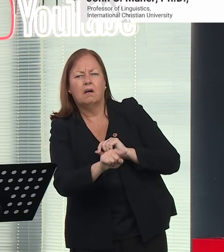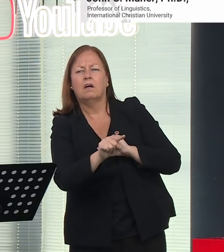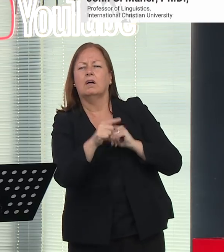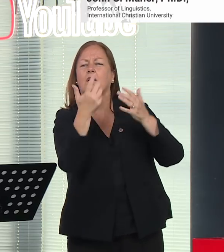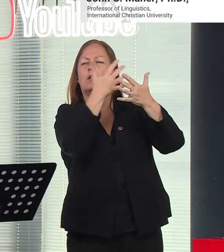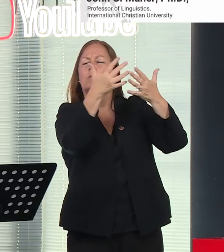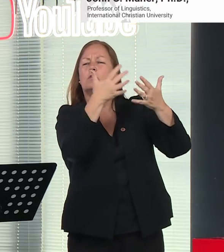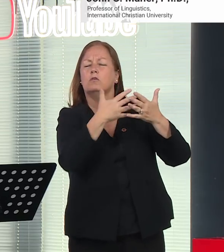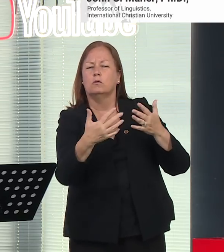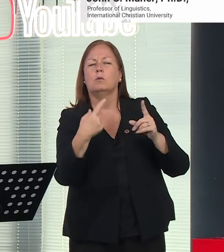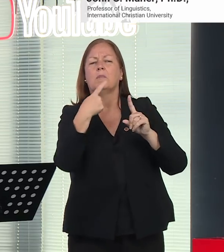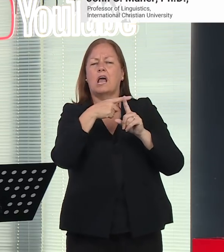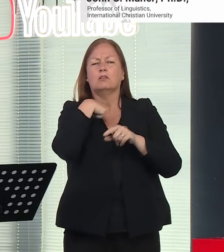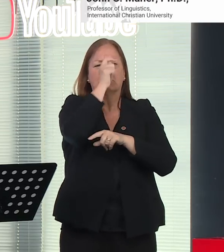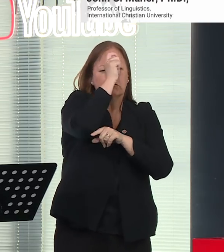existence of sign languages, and other languages.